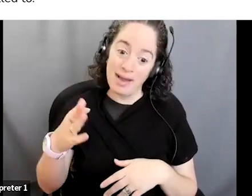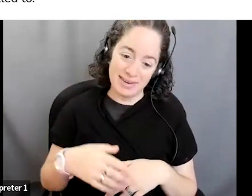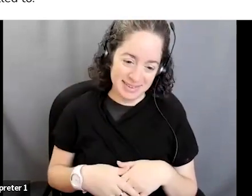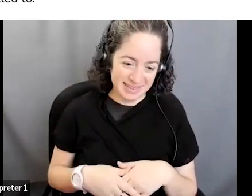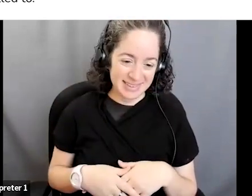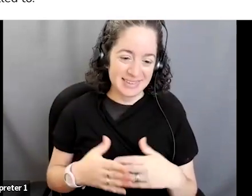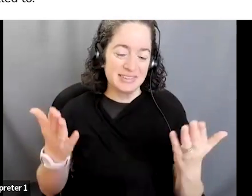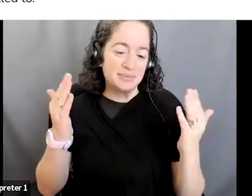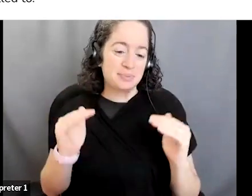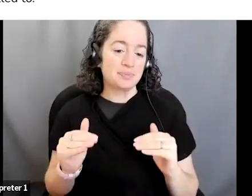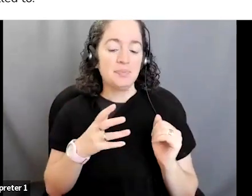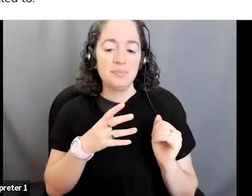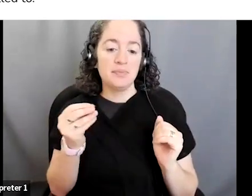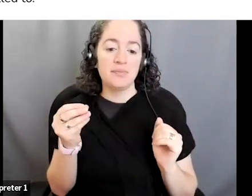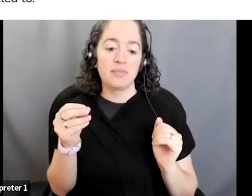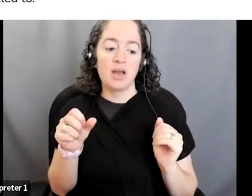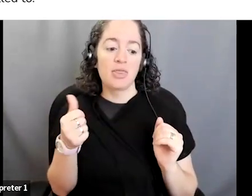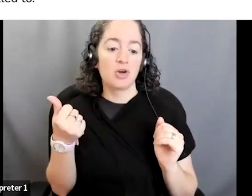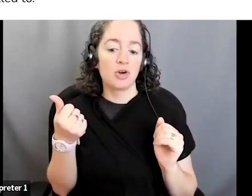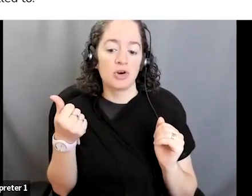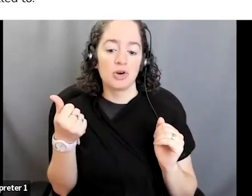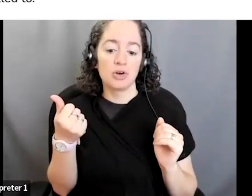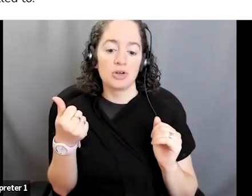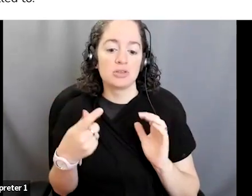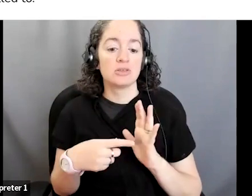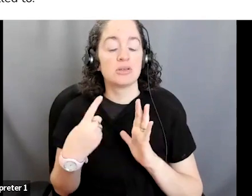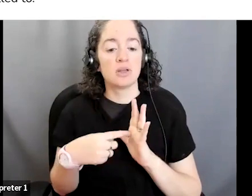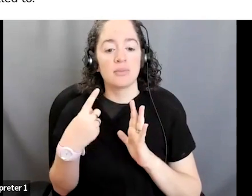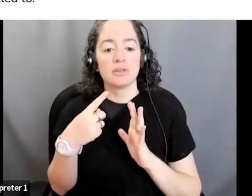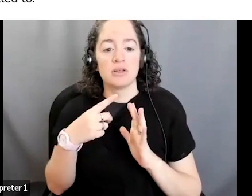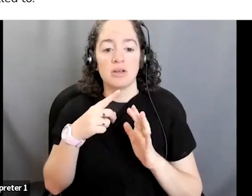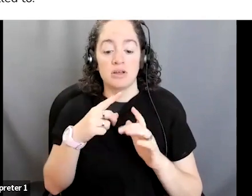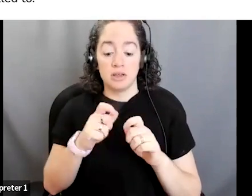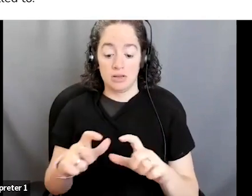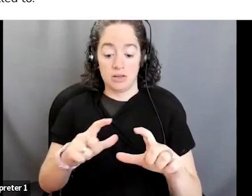Then there were also some where the confirmation was read,